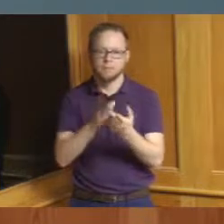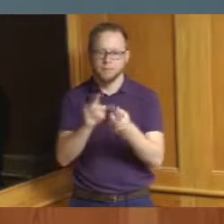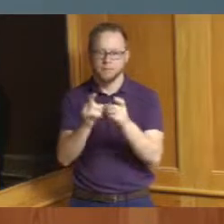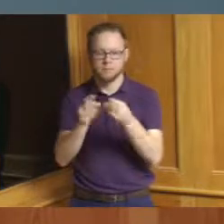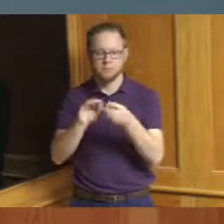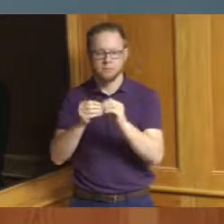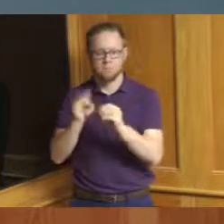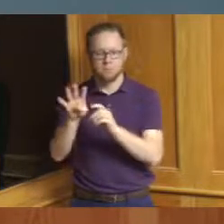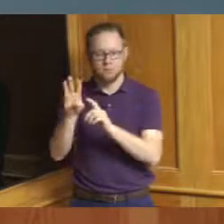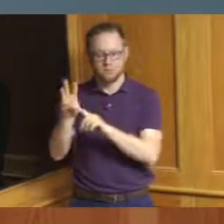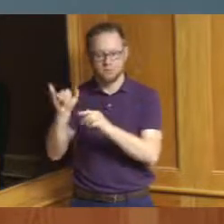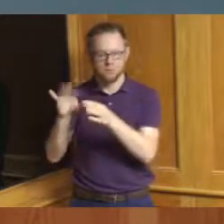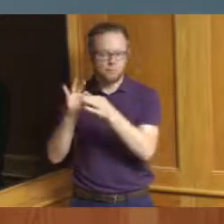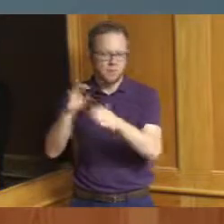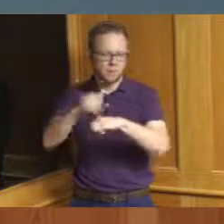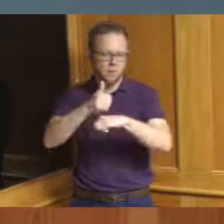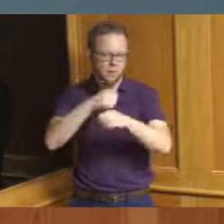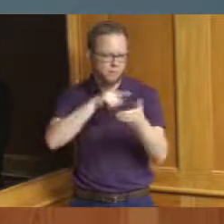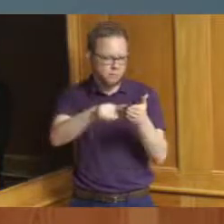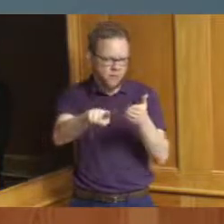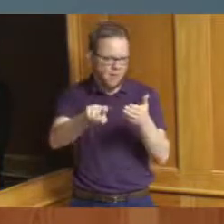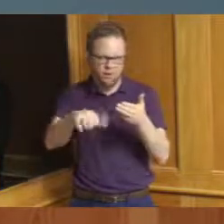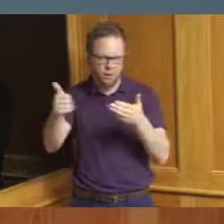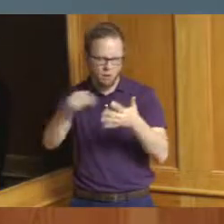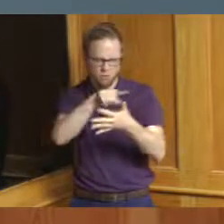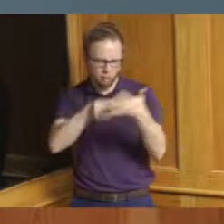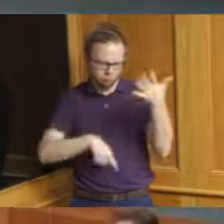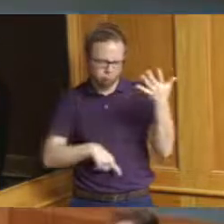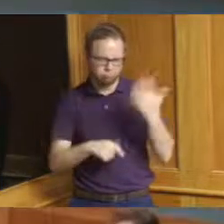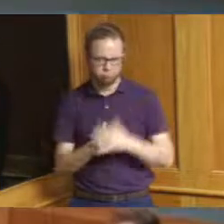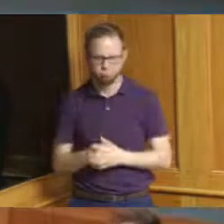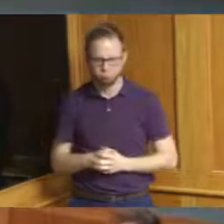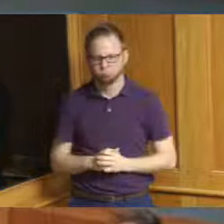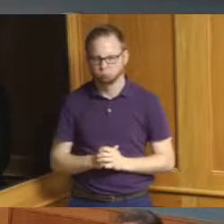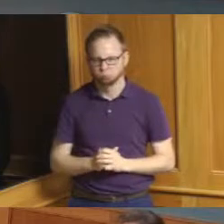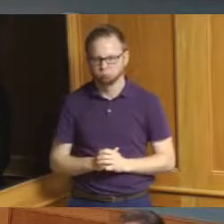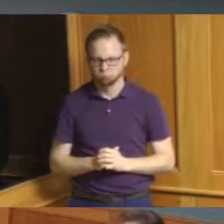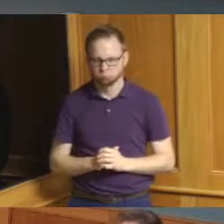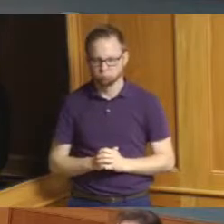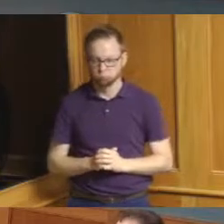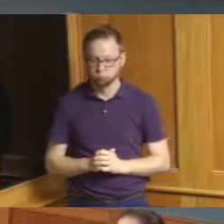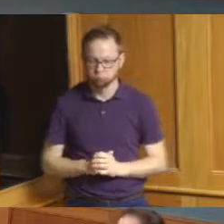pay and some other things Mr John Bruggen our finance person